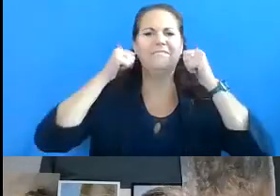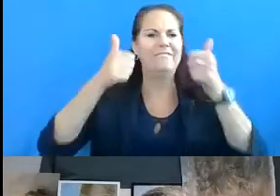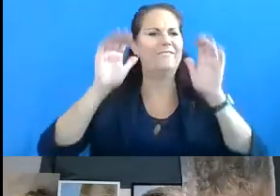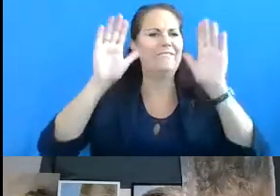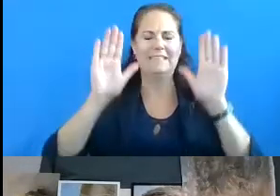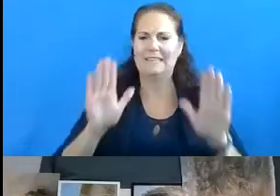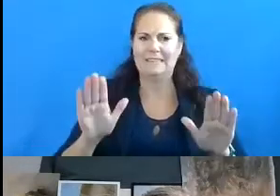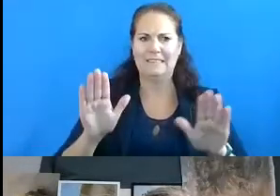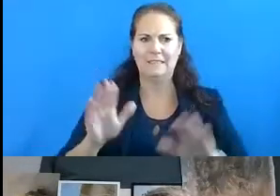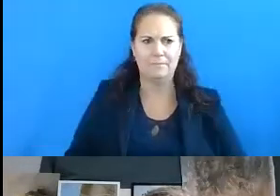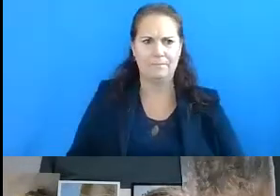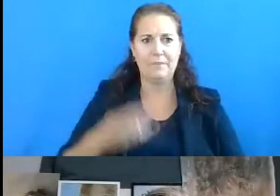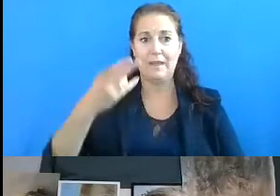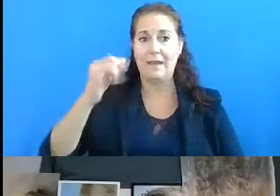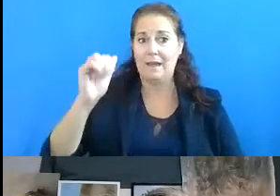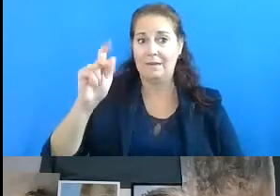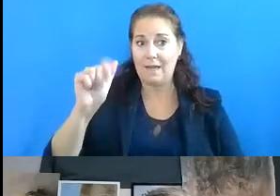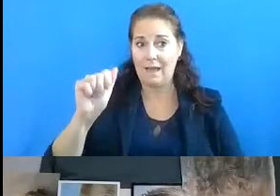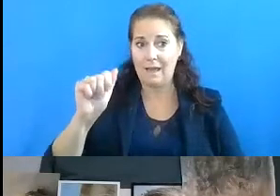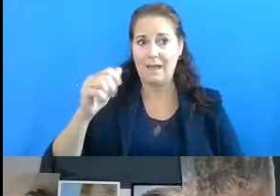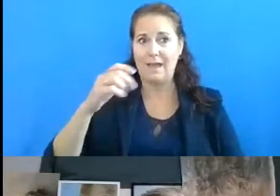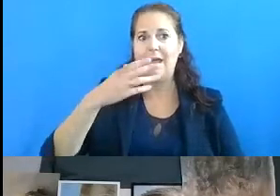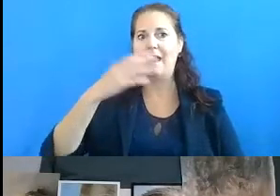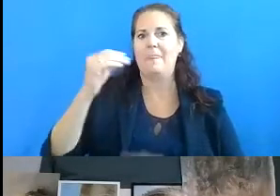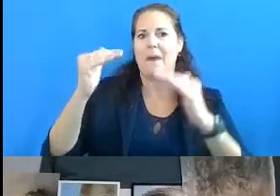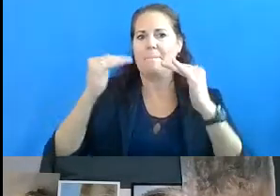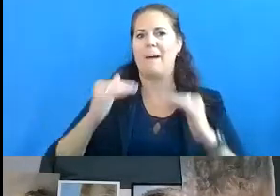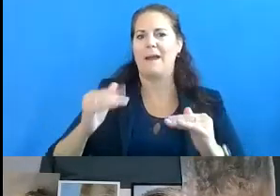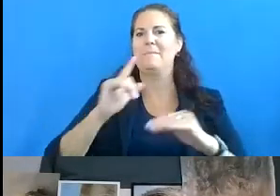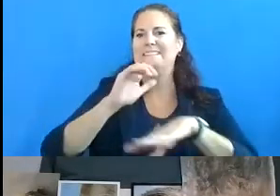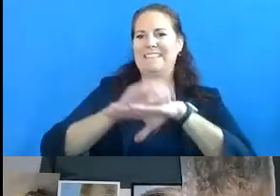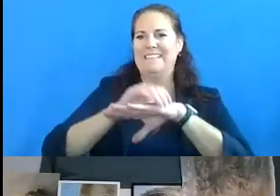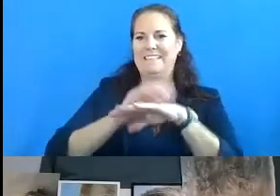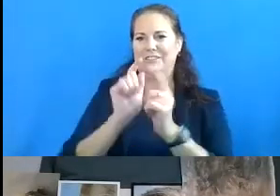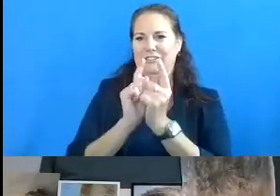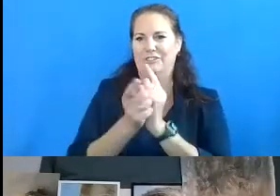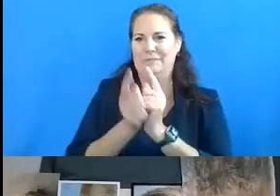The bottom part is the interpretation.